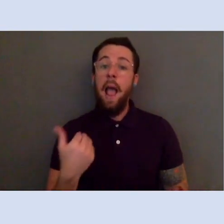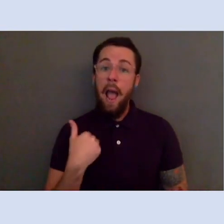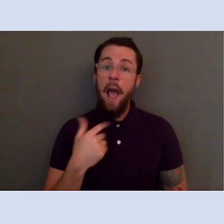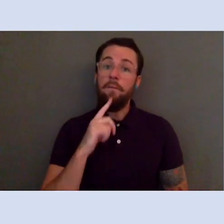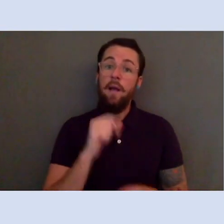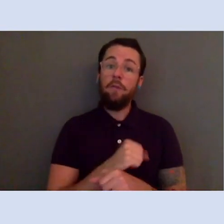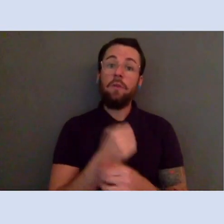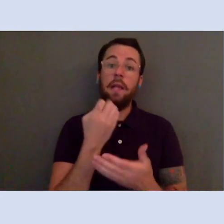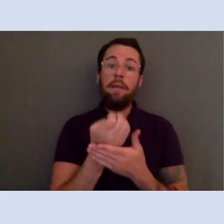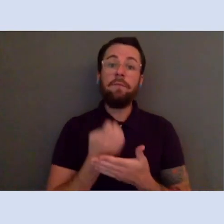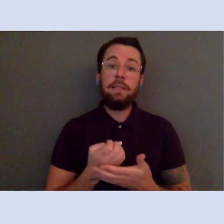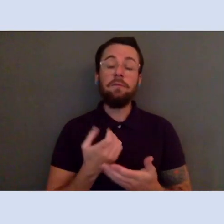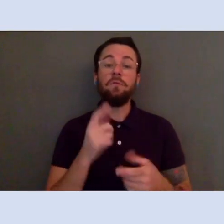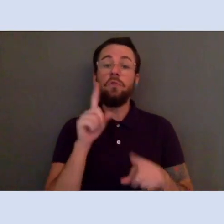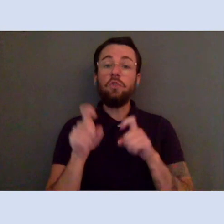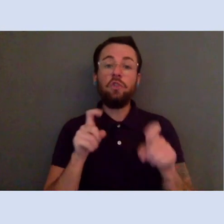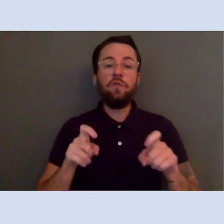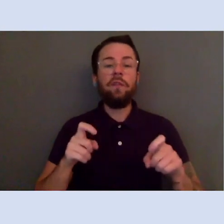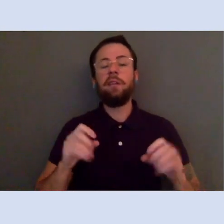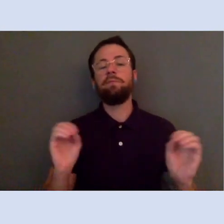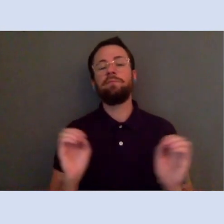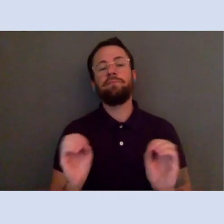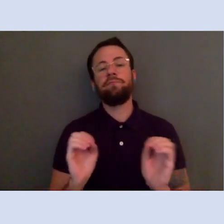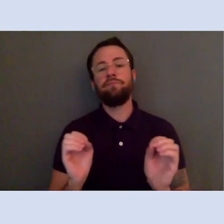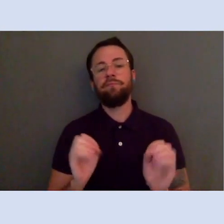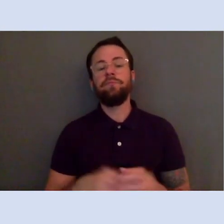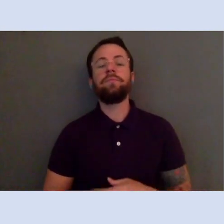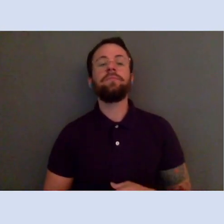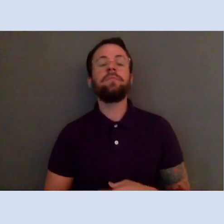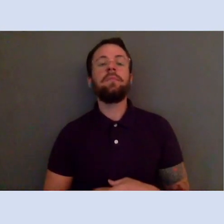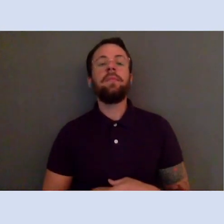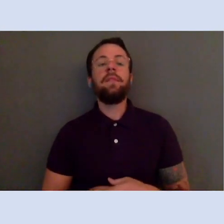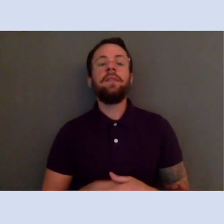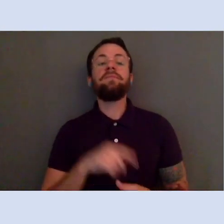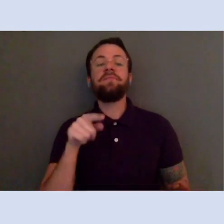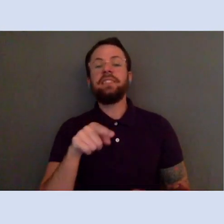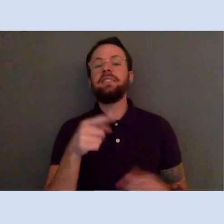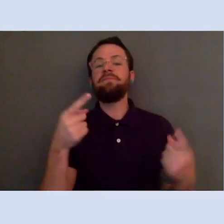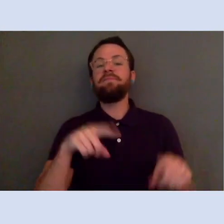And it's in public schools but is it happening in Deaf schools? I absolutely believe it is.